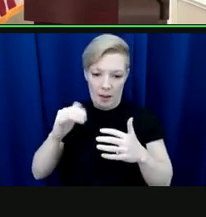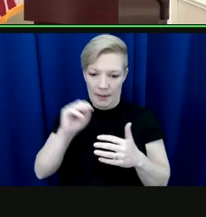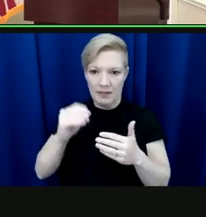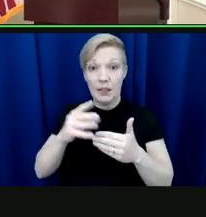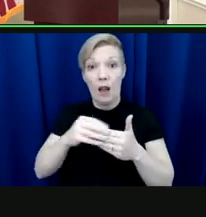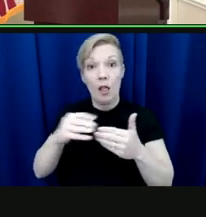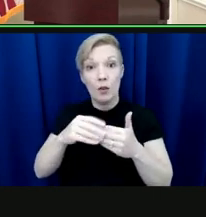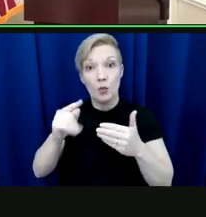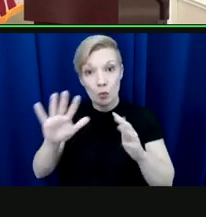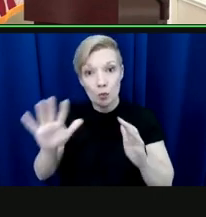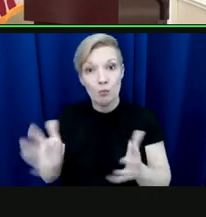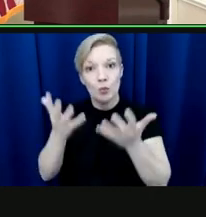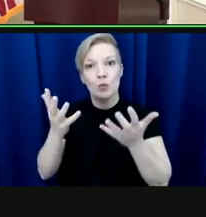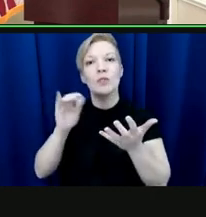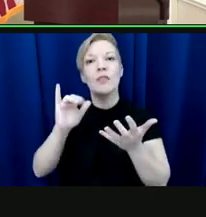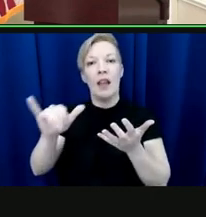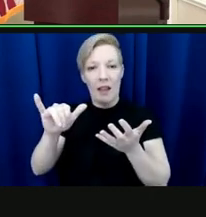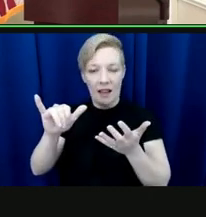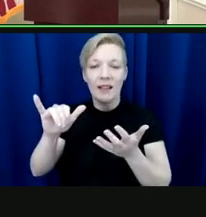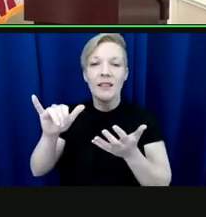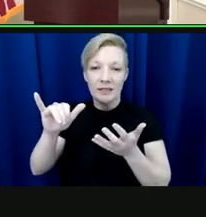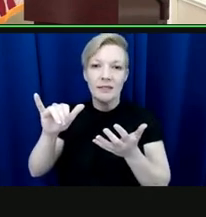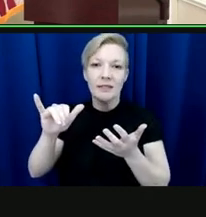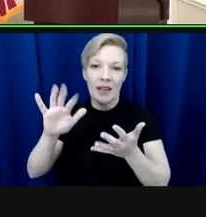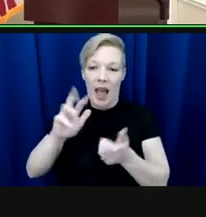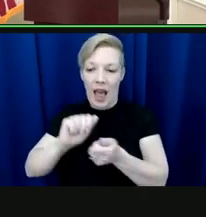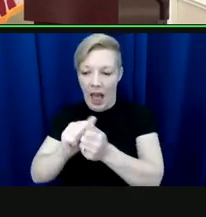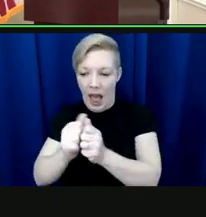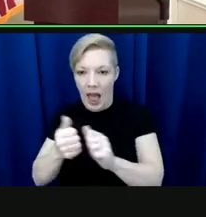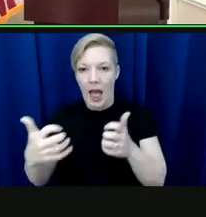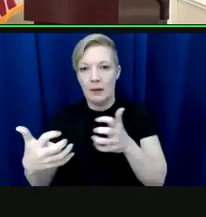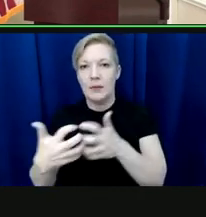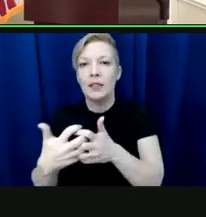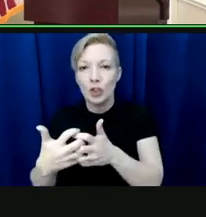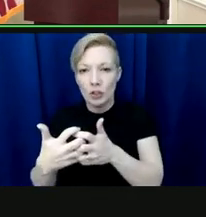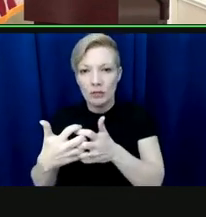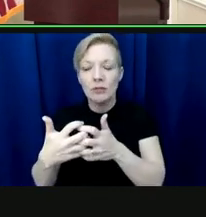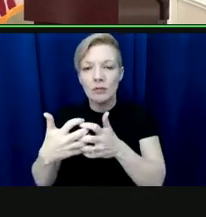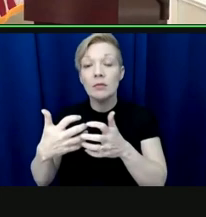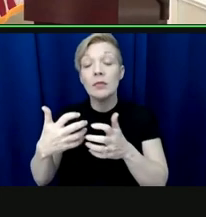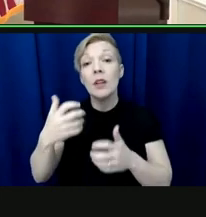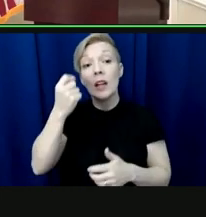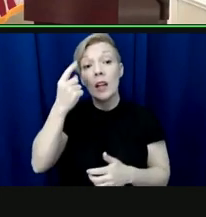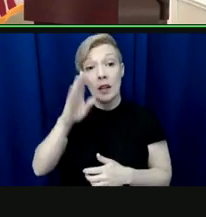President Biden is moving full steam ahead. He knows there is more work to do